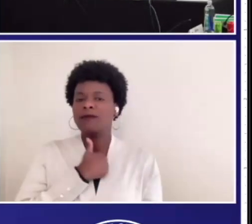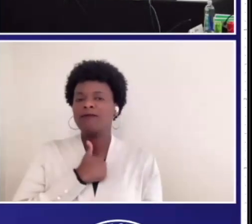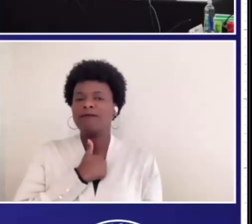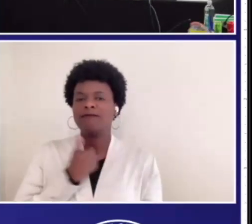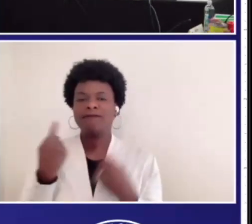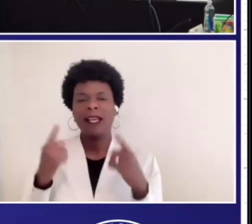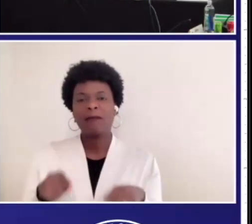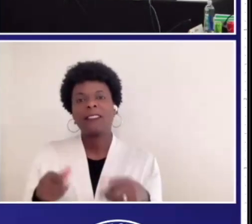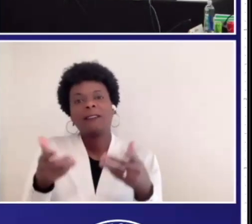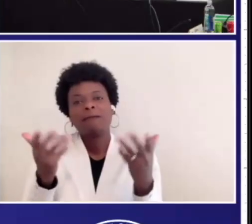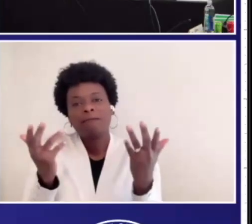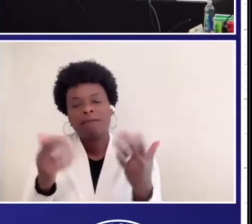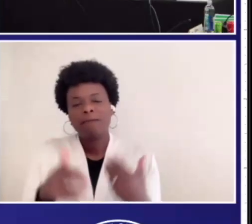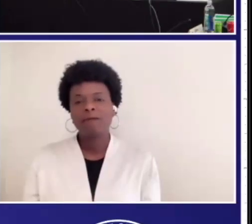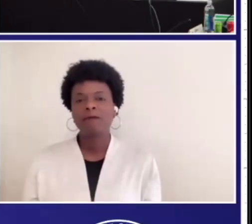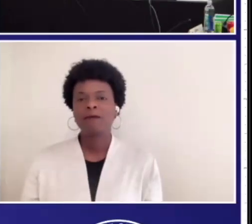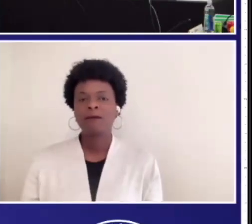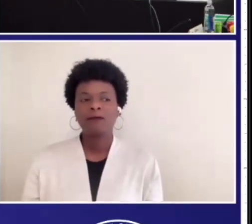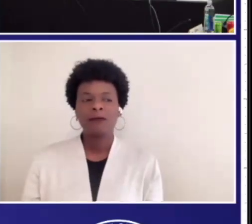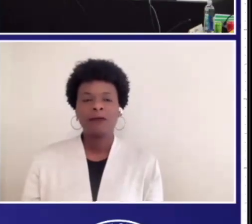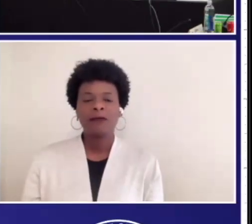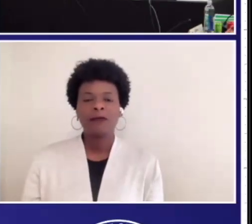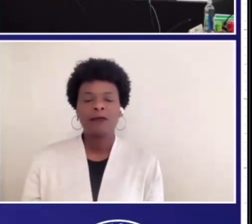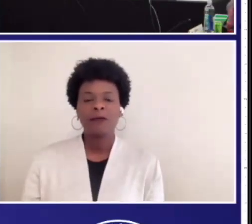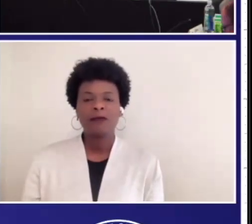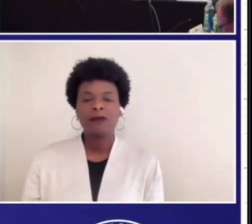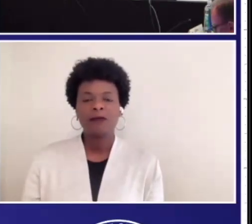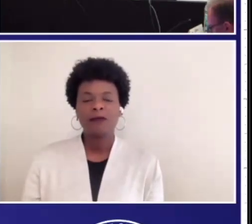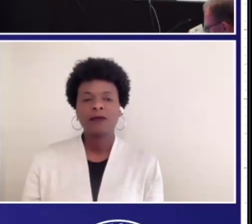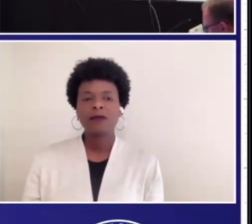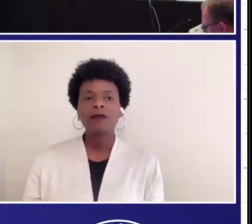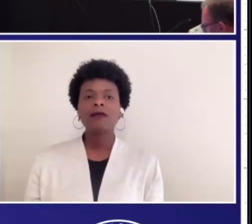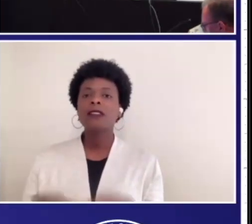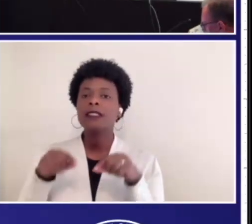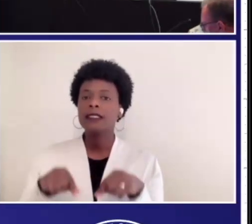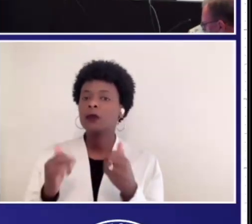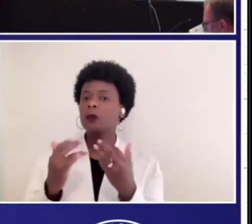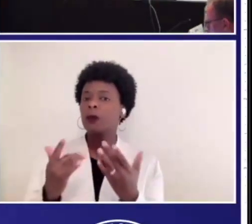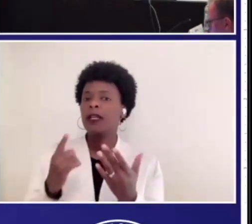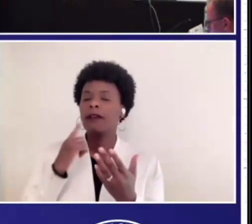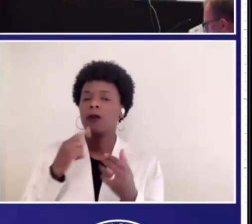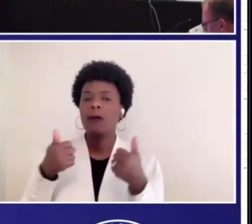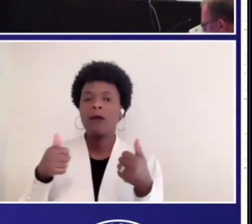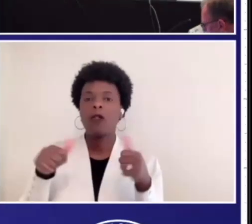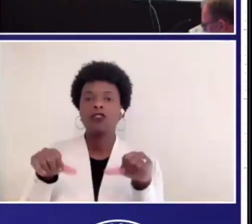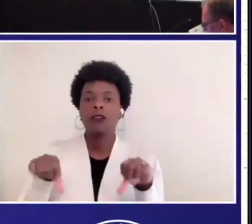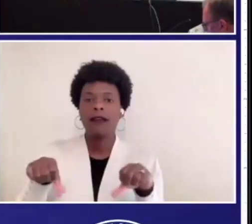It happens. So this one we waited to have a pulse check on. And I would like to see if we --